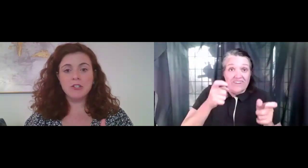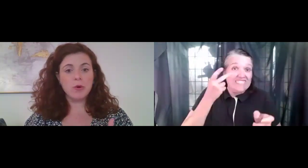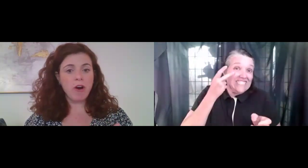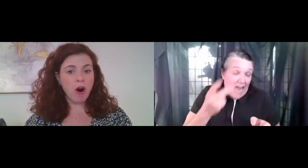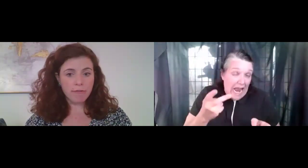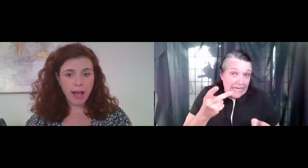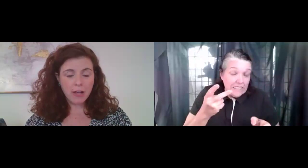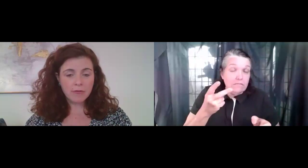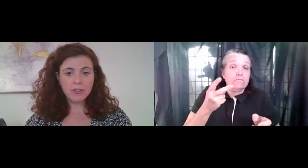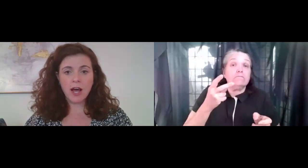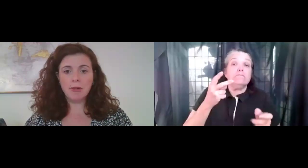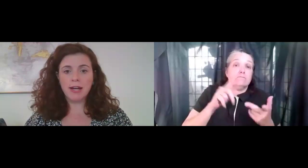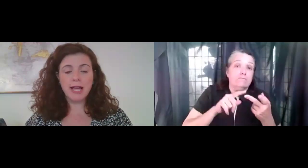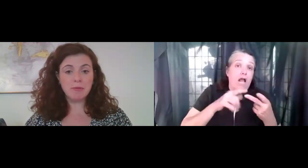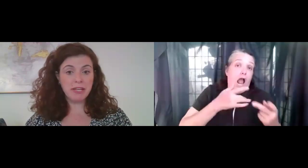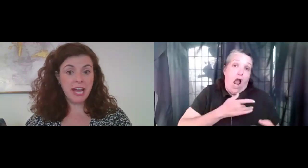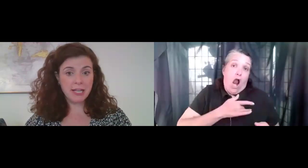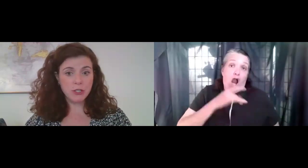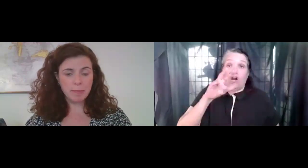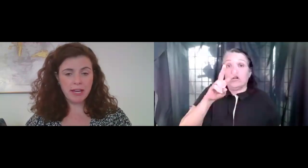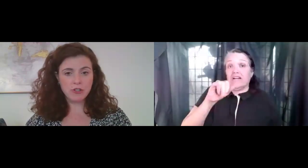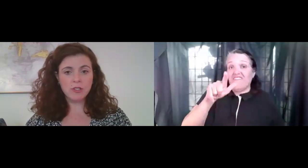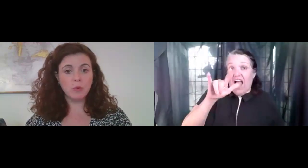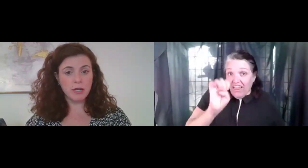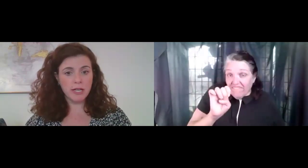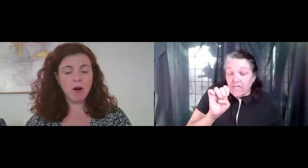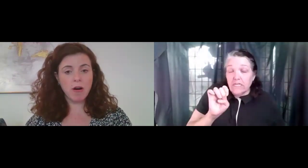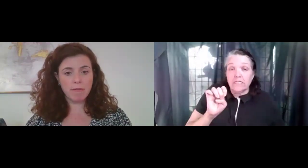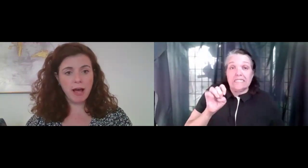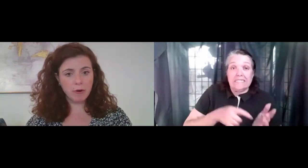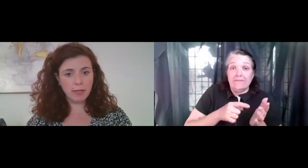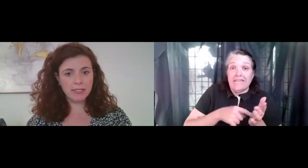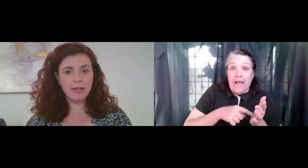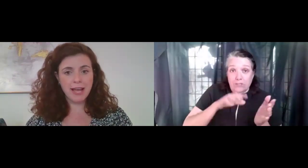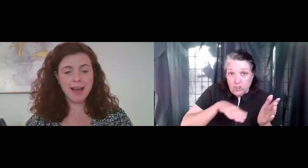They donate heart valves, a lot of time pediatric patients will need a heart valve replacement and